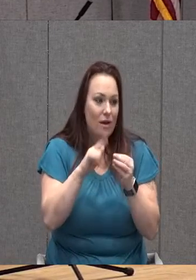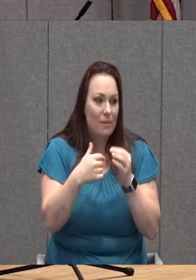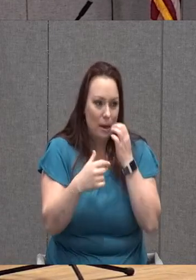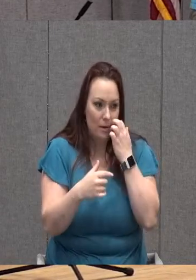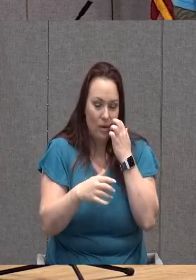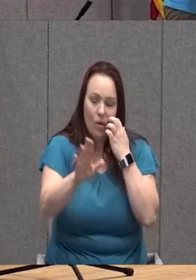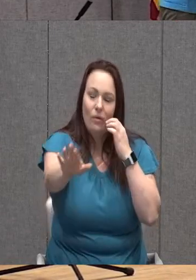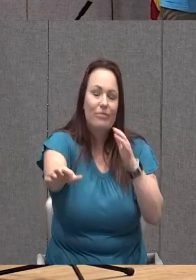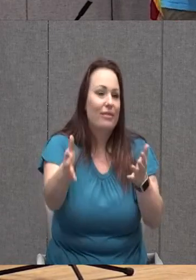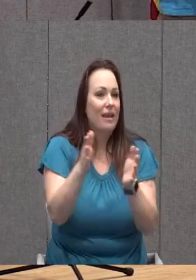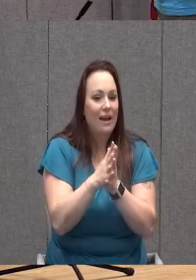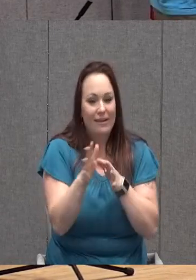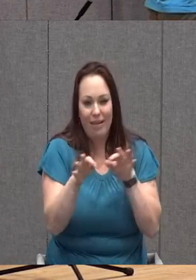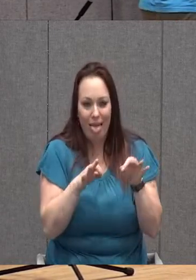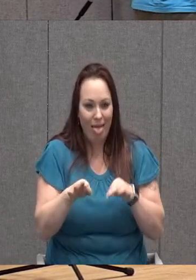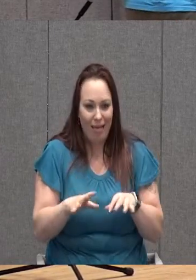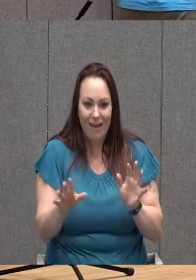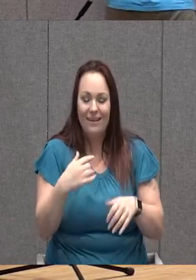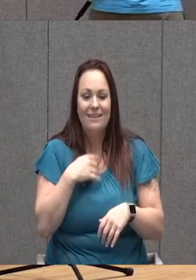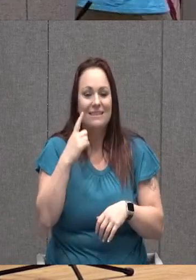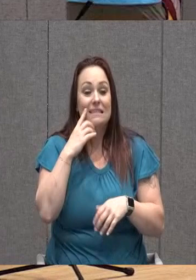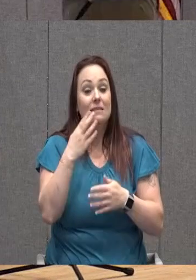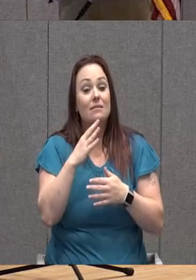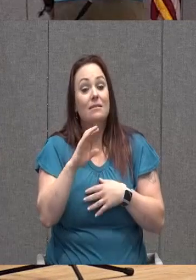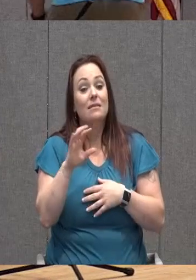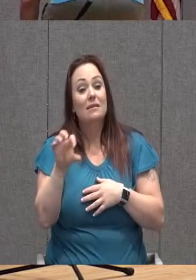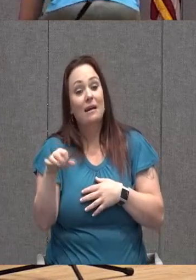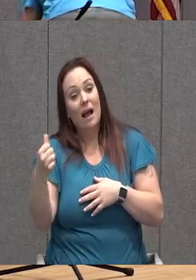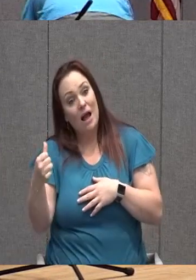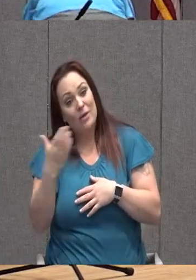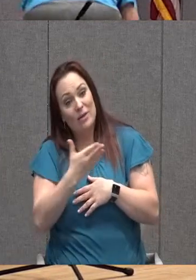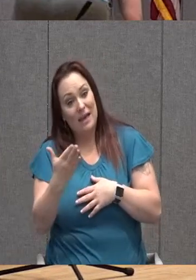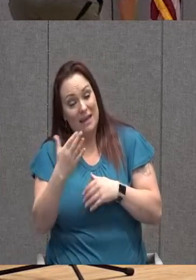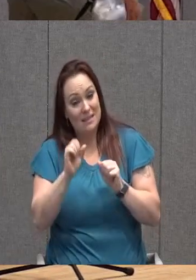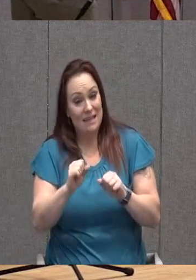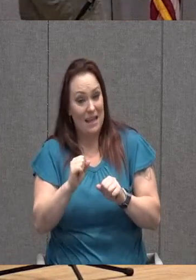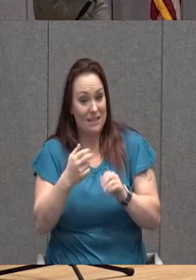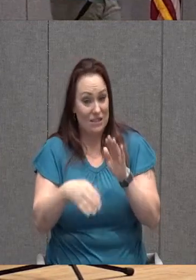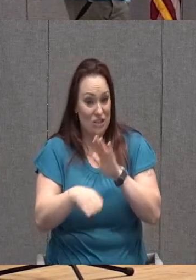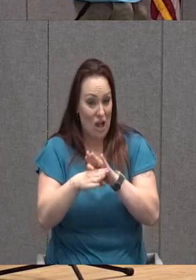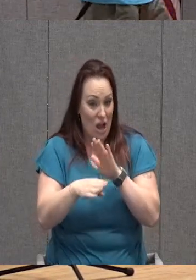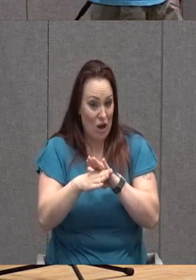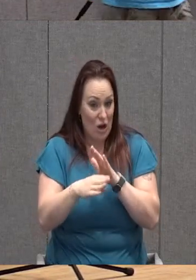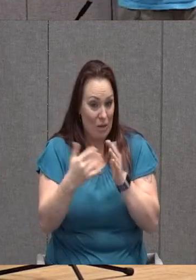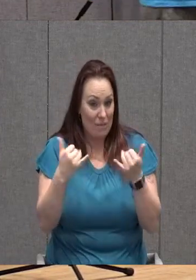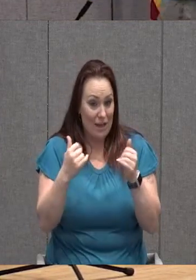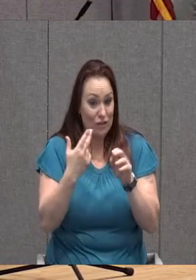what else does soccer players sometimes use? Okay? Sometimes soccer players can even use